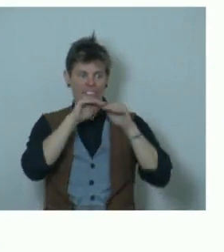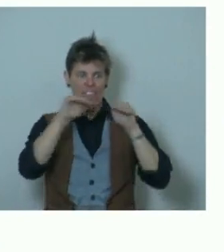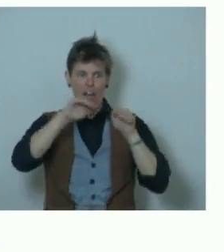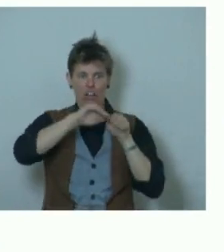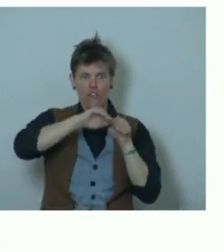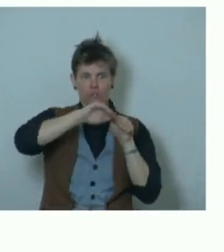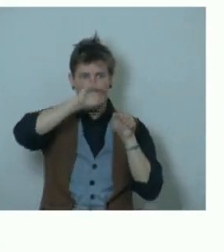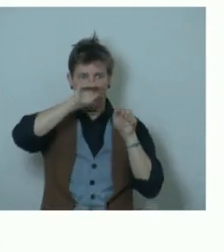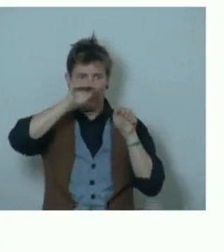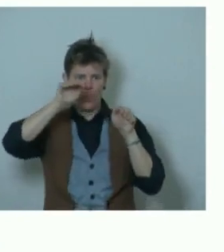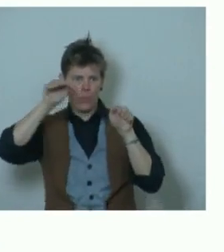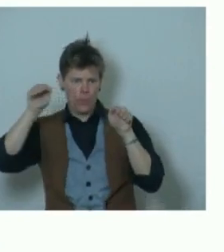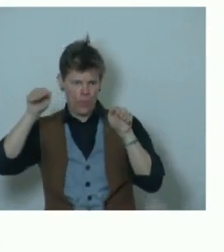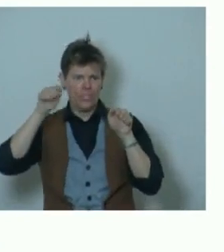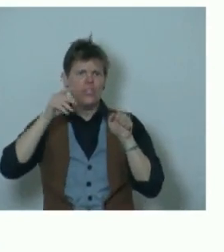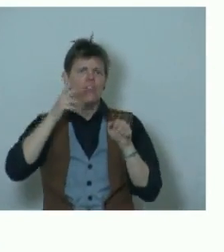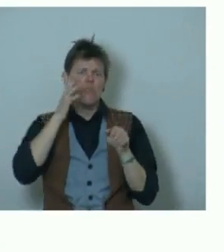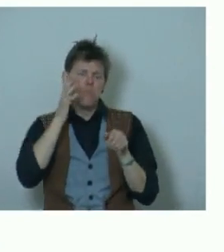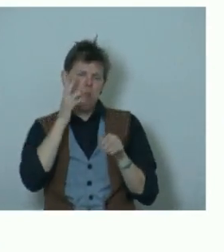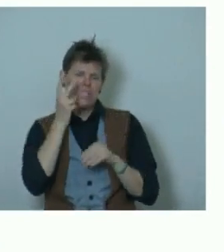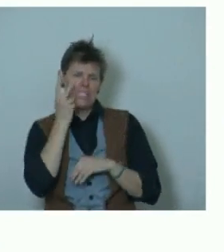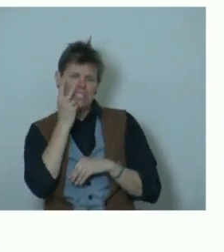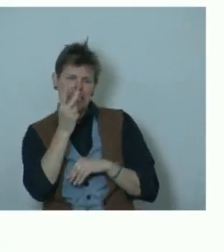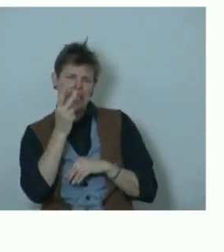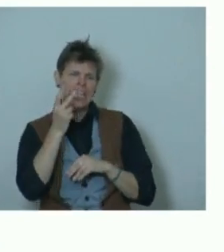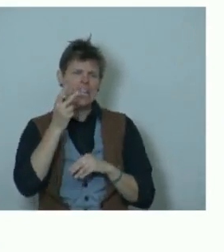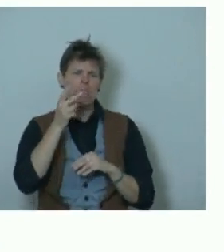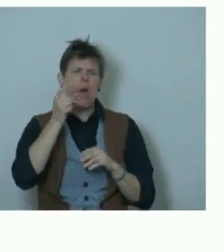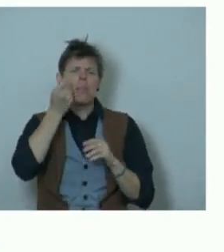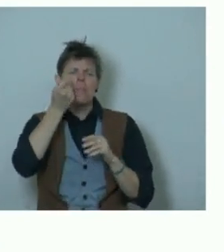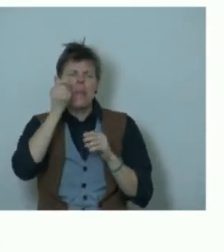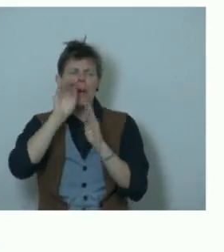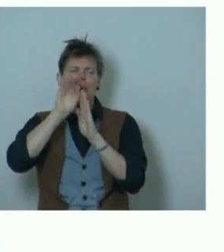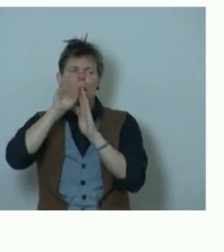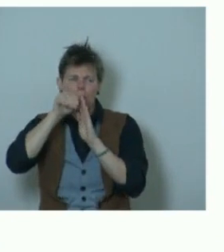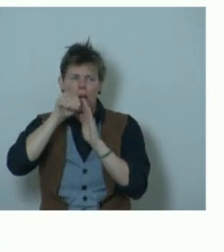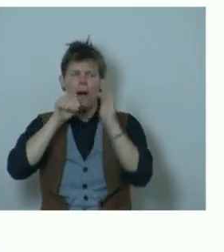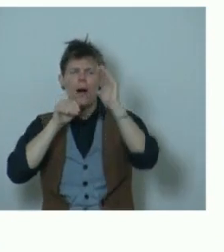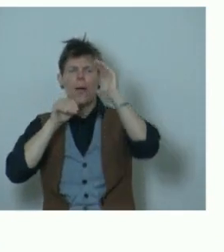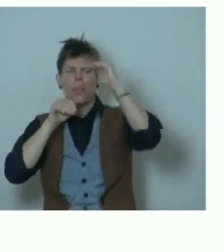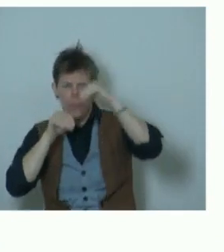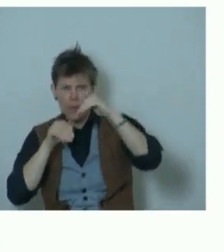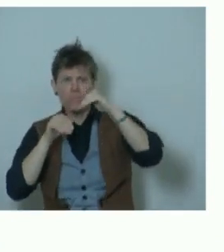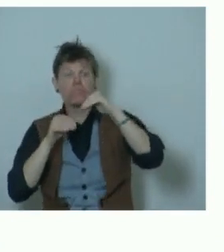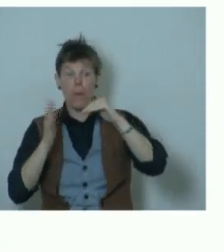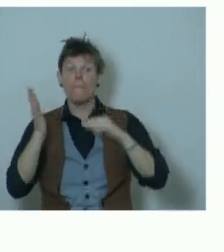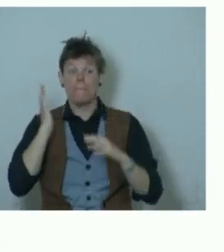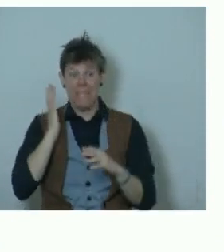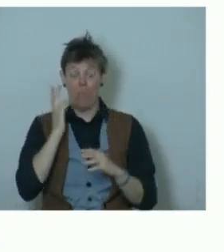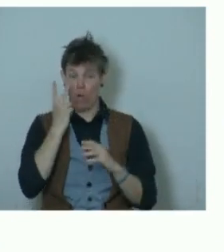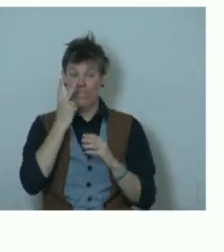THIS SLIDE, IF WE GO TO THE NEXT SLIDE, THIS IS THE FLATTENING THE CURBSIDE.